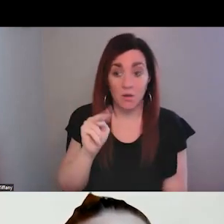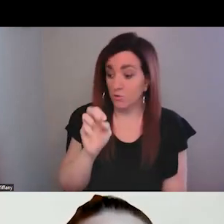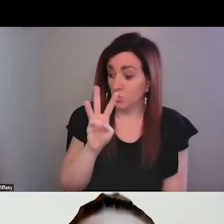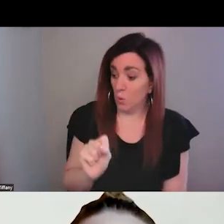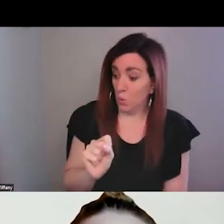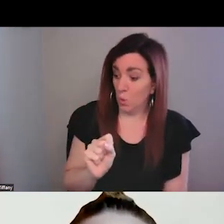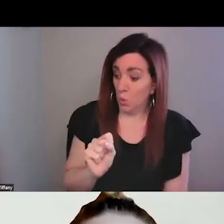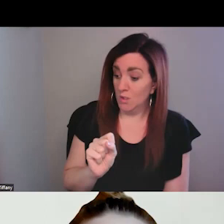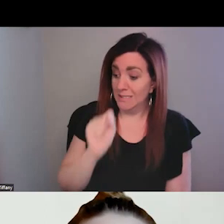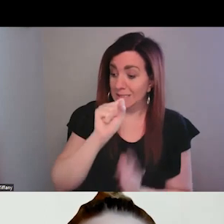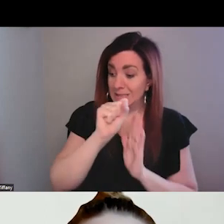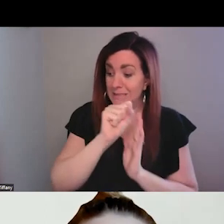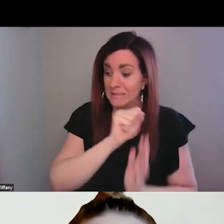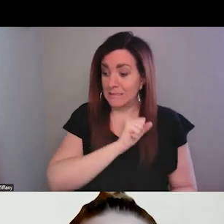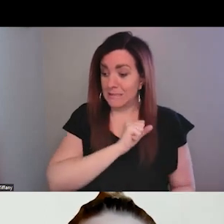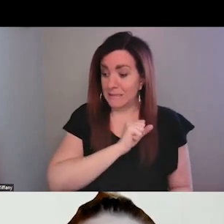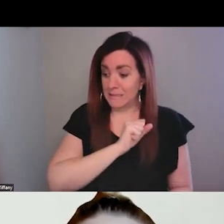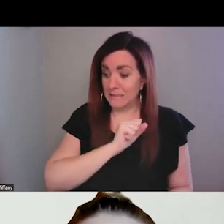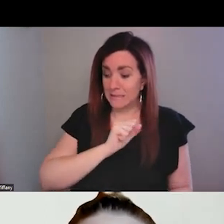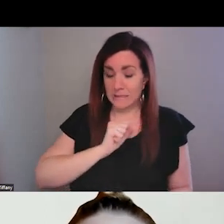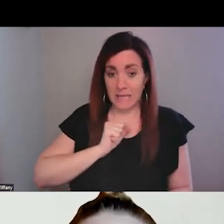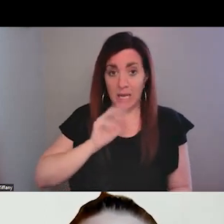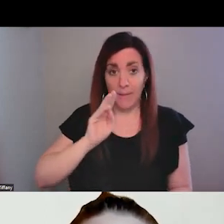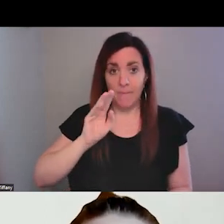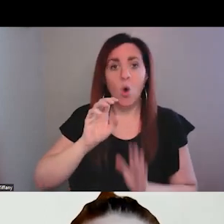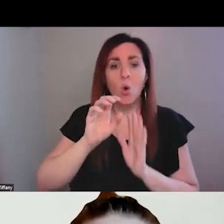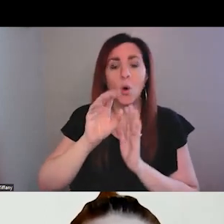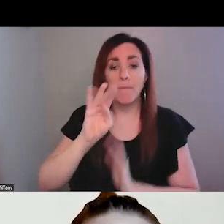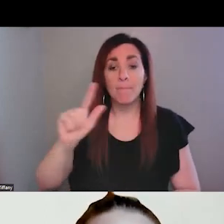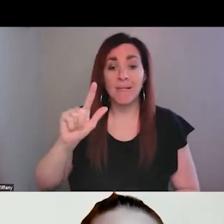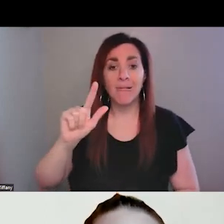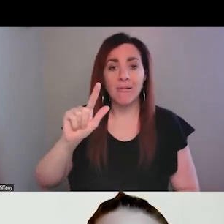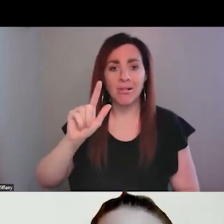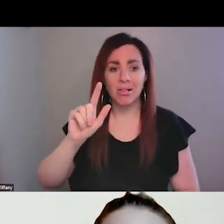SENATE BILL 7016. THIS IS CALLED THE LIVE HEALTHY ACT. STH A